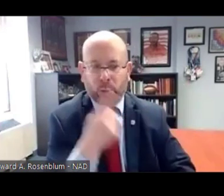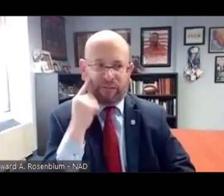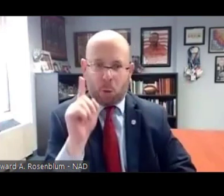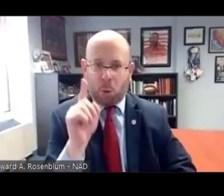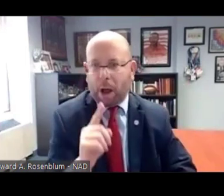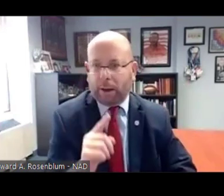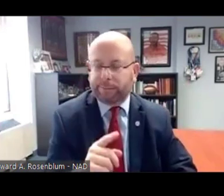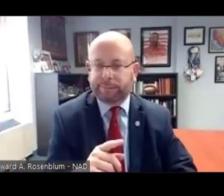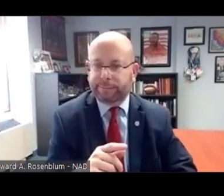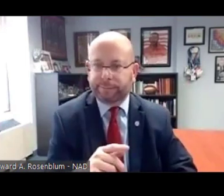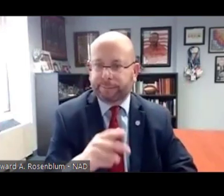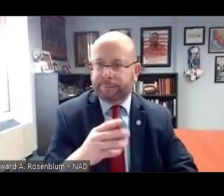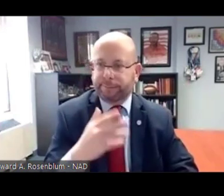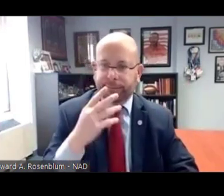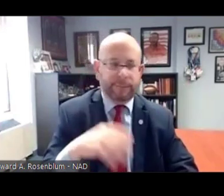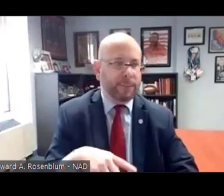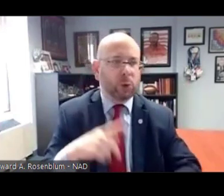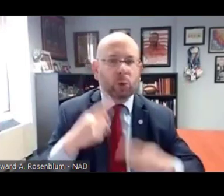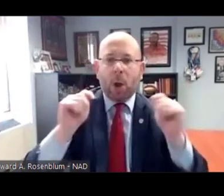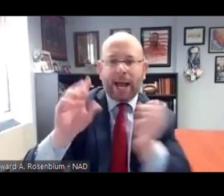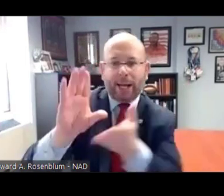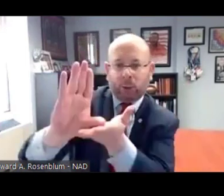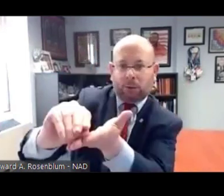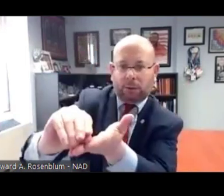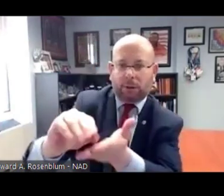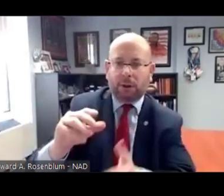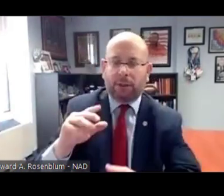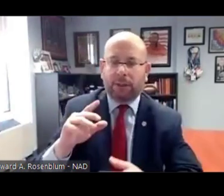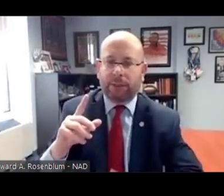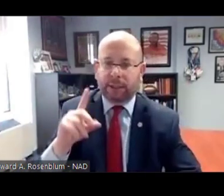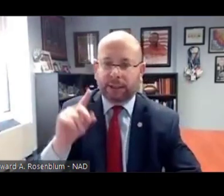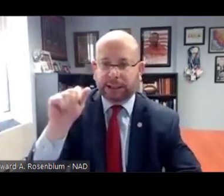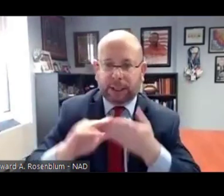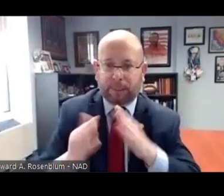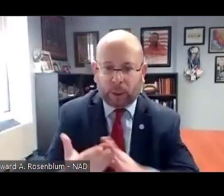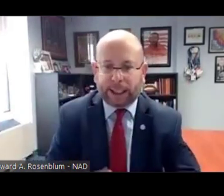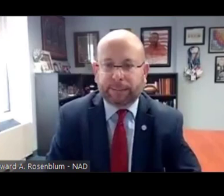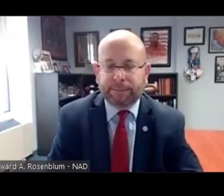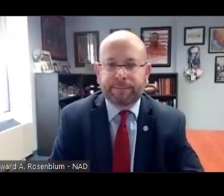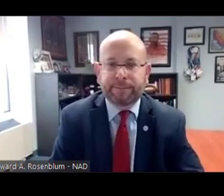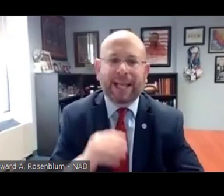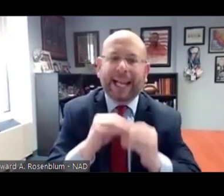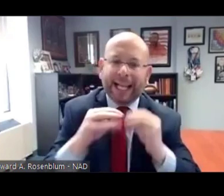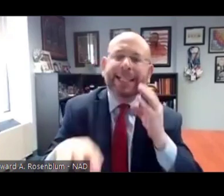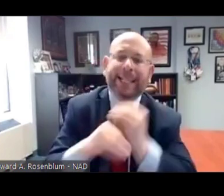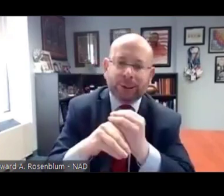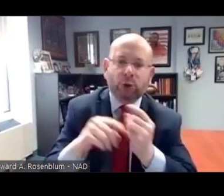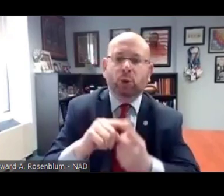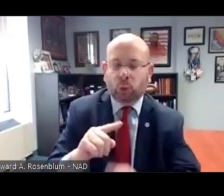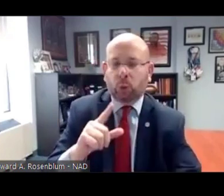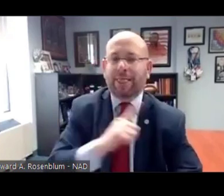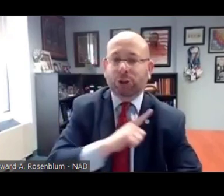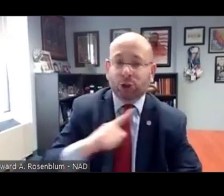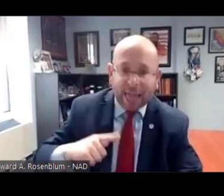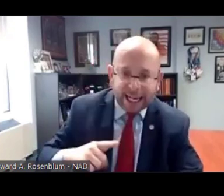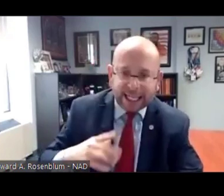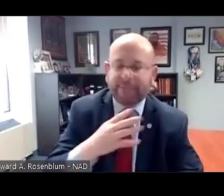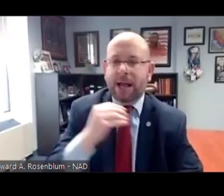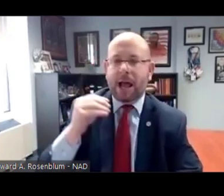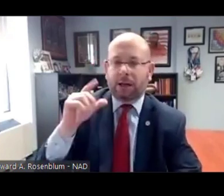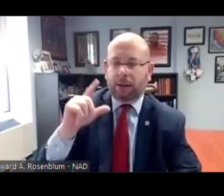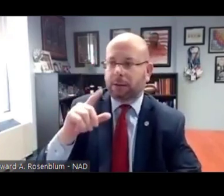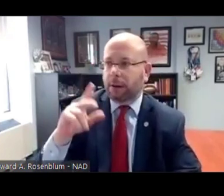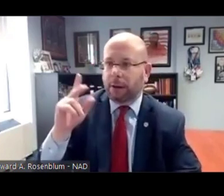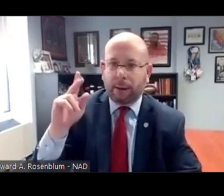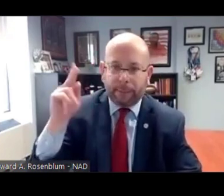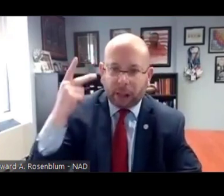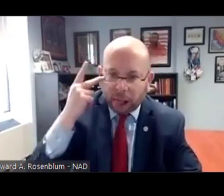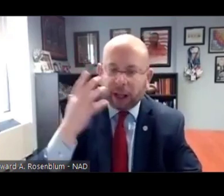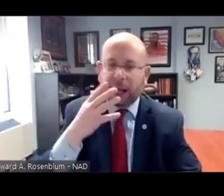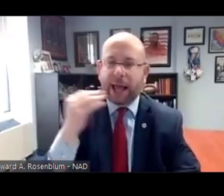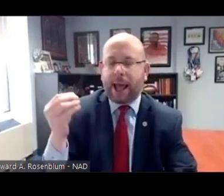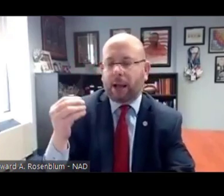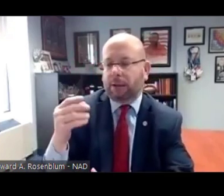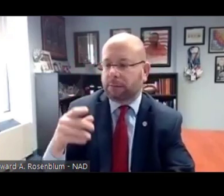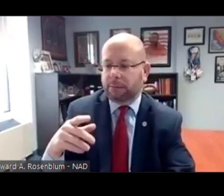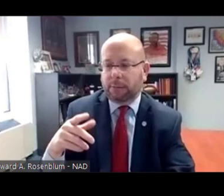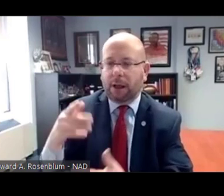to certainly give attention to this shameful matter that has degraded this community's access.